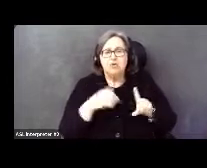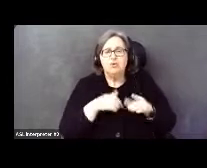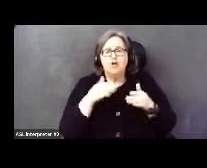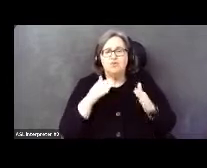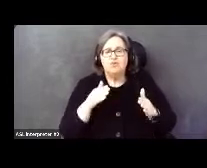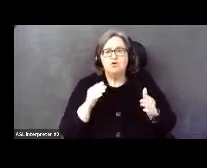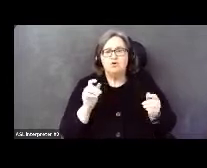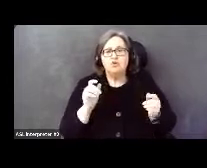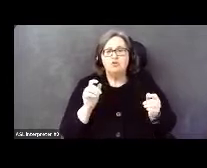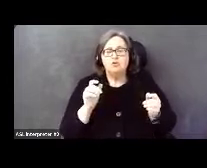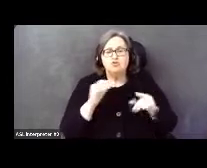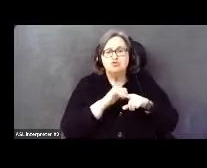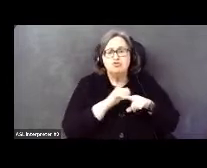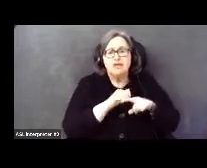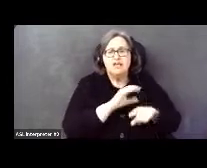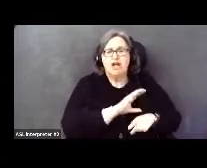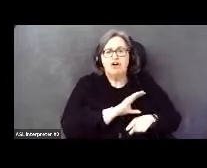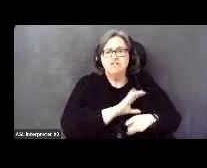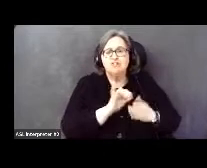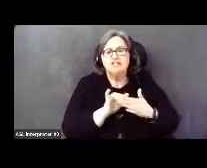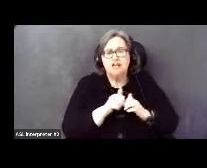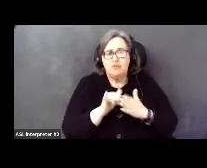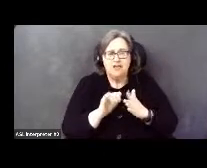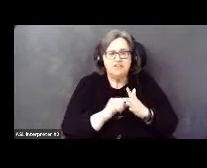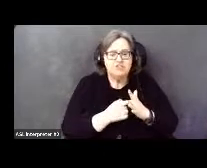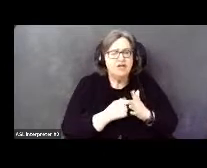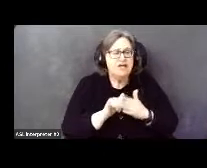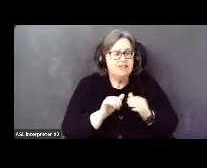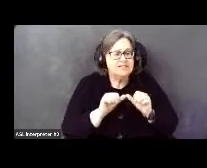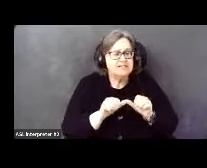the officers. That's how that began. That's stayed consistent as we talked across the